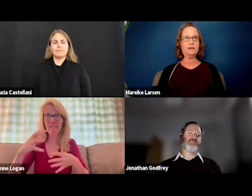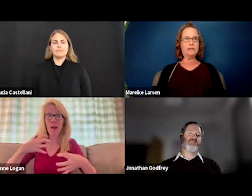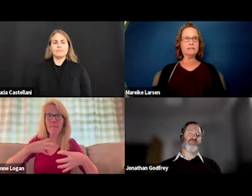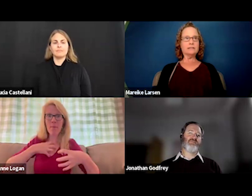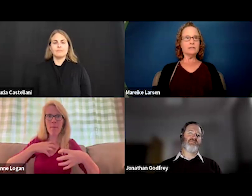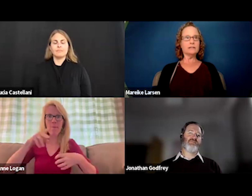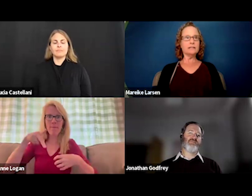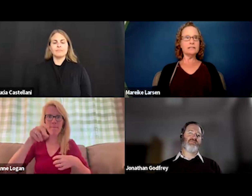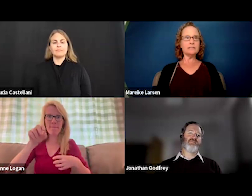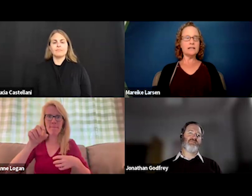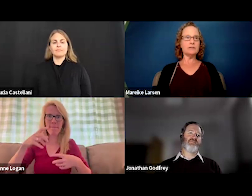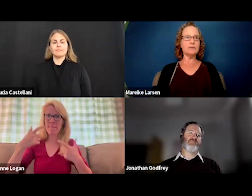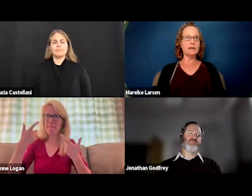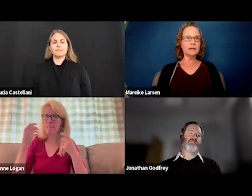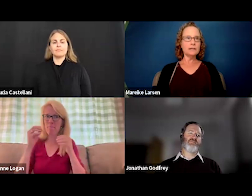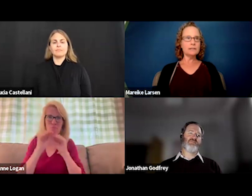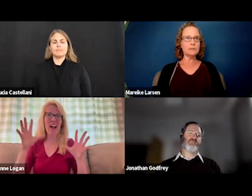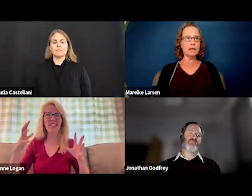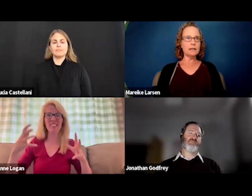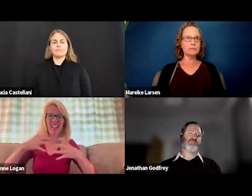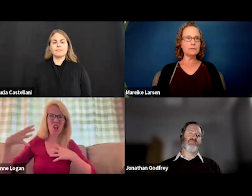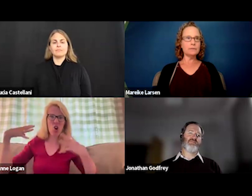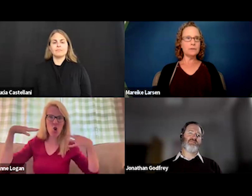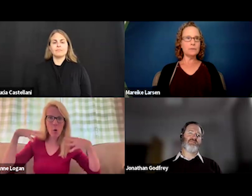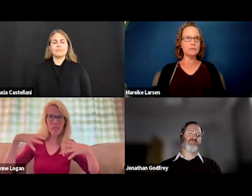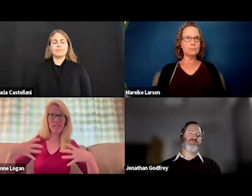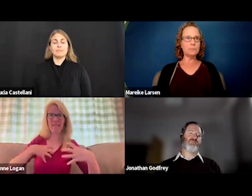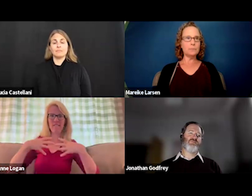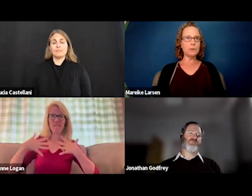their hands clearly, instead of some kind of polka